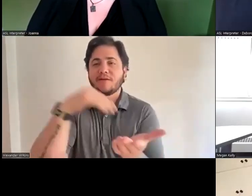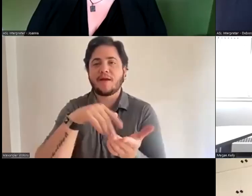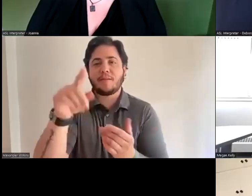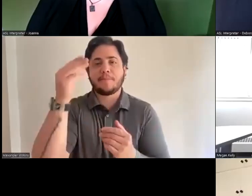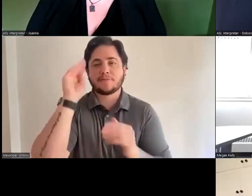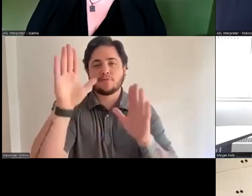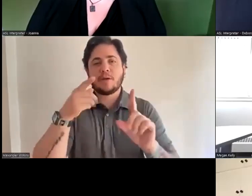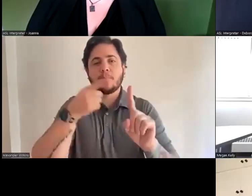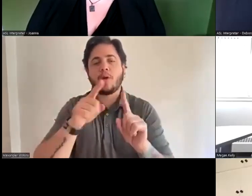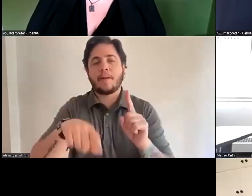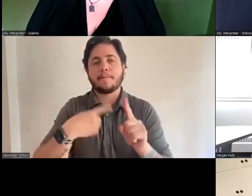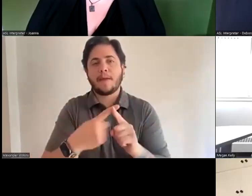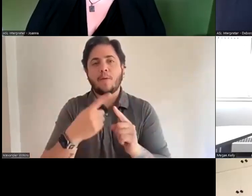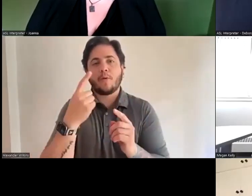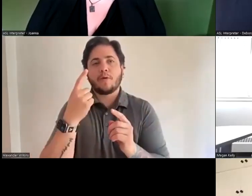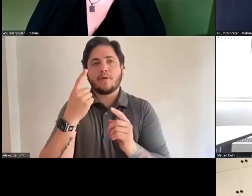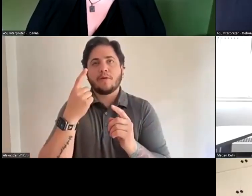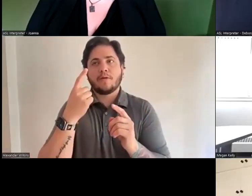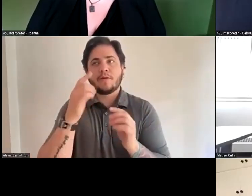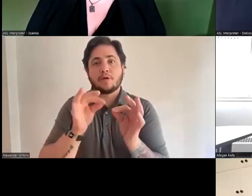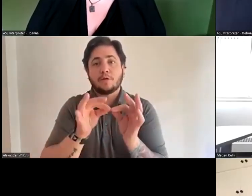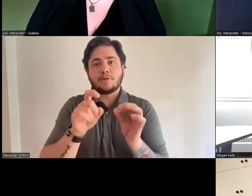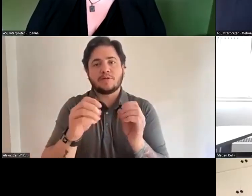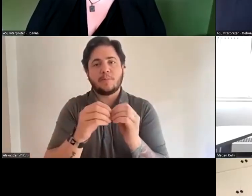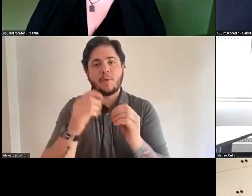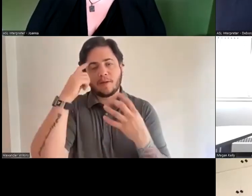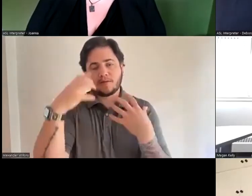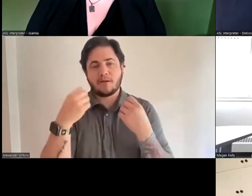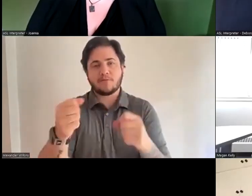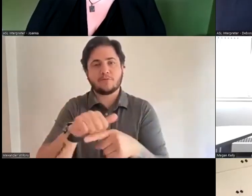looks like signing in their head or it looks like, you know, somebody signing